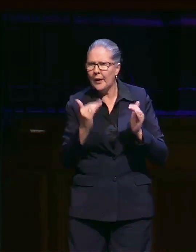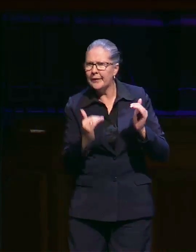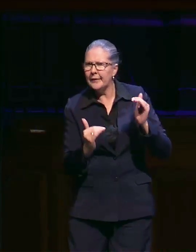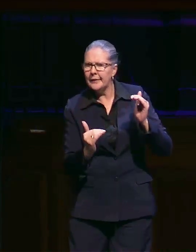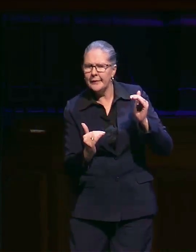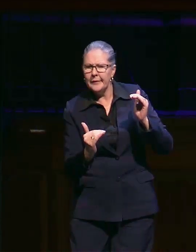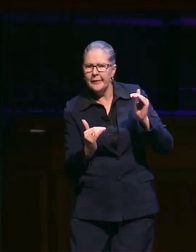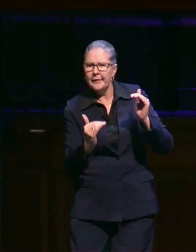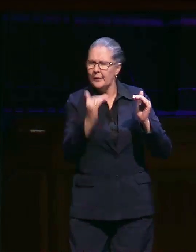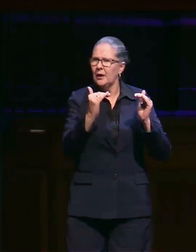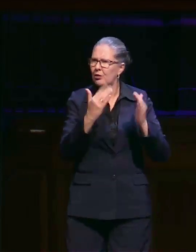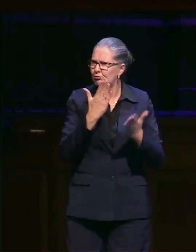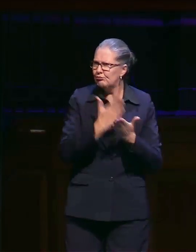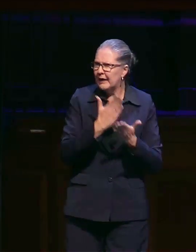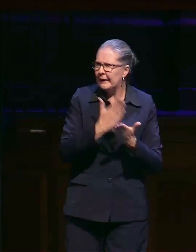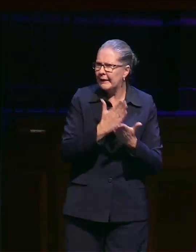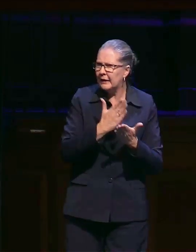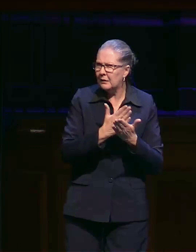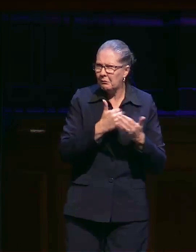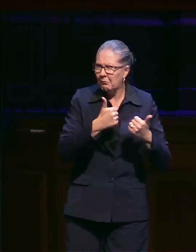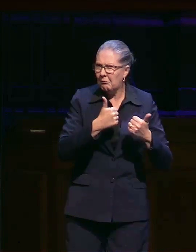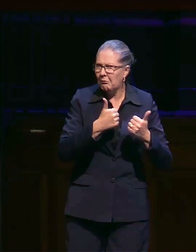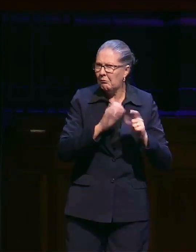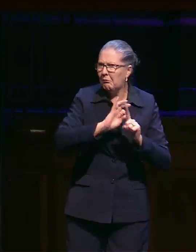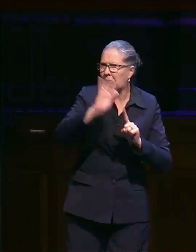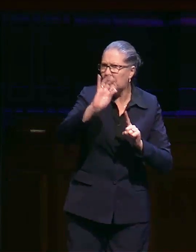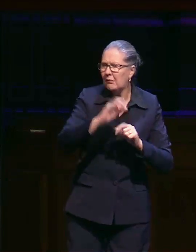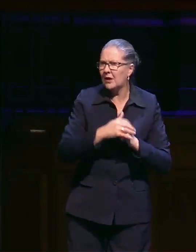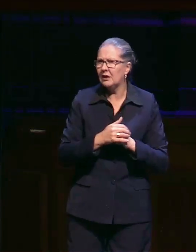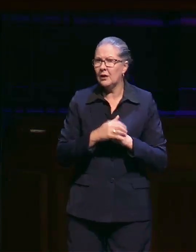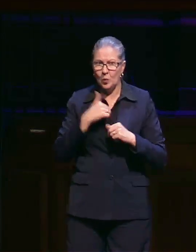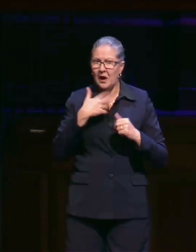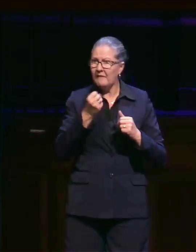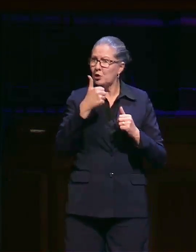moving forward as a country has a relatively high rate of GDP growth but